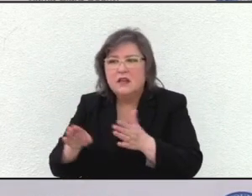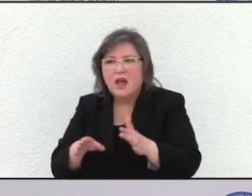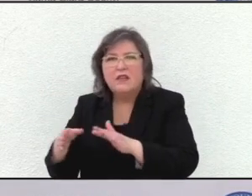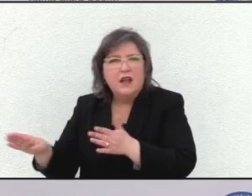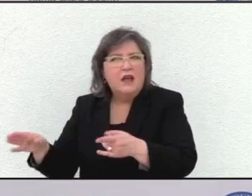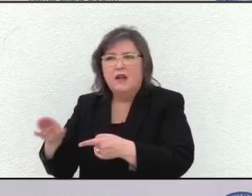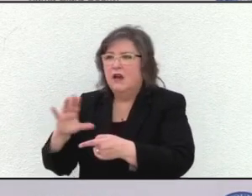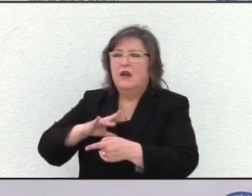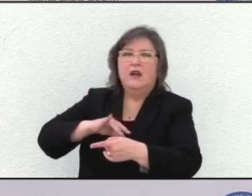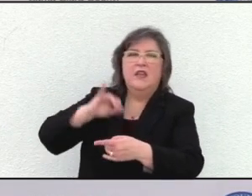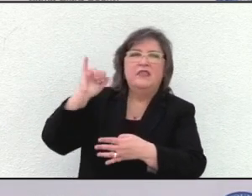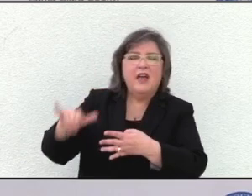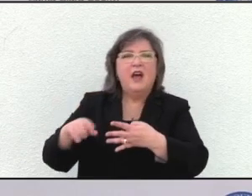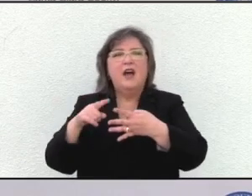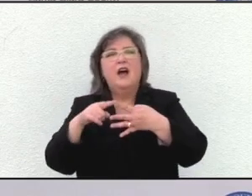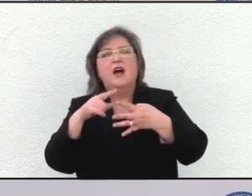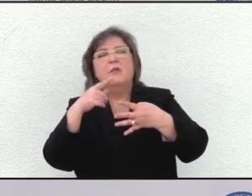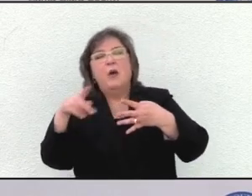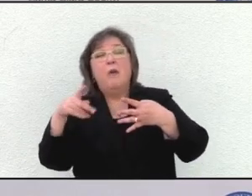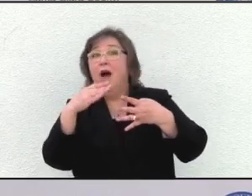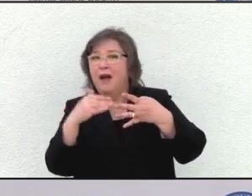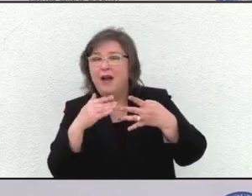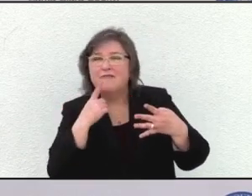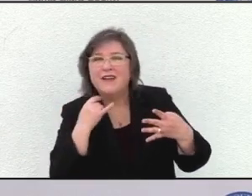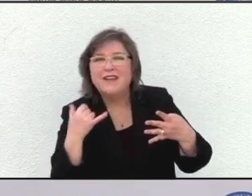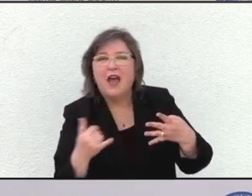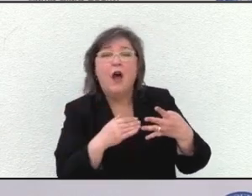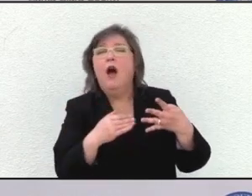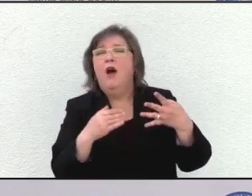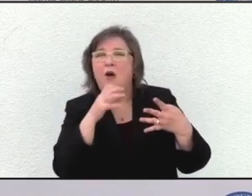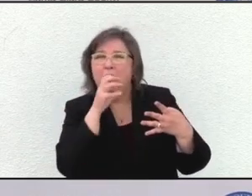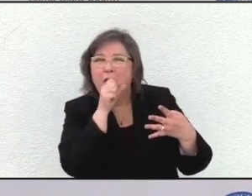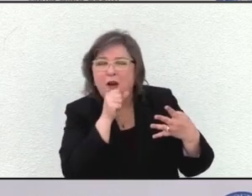to orange to yellow, where we'll be able to have more and more activities, where with